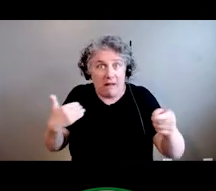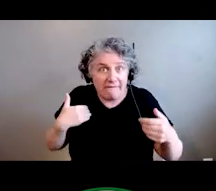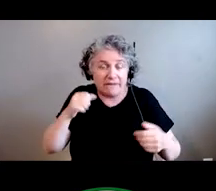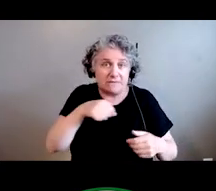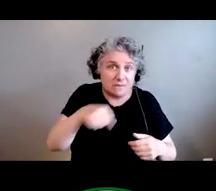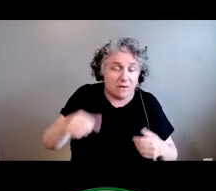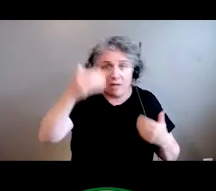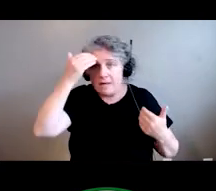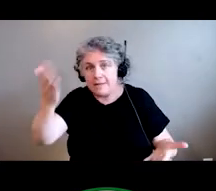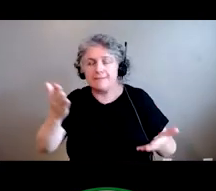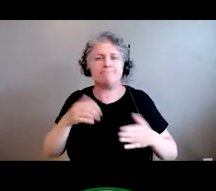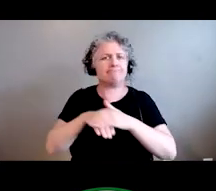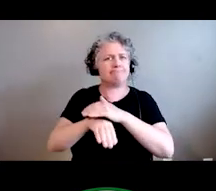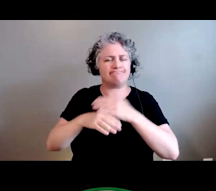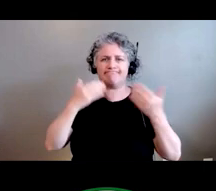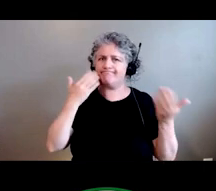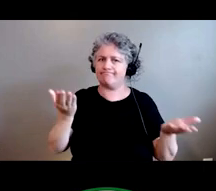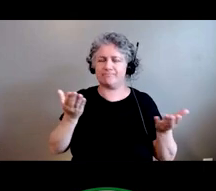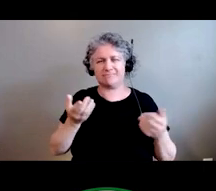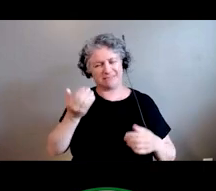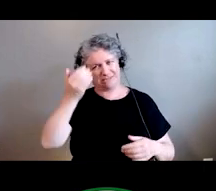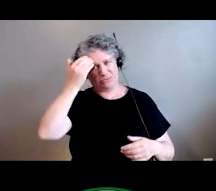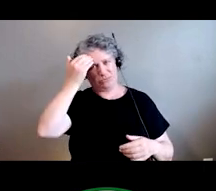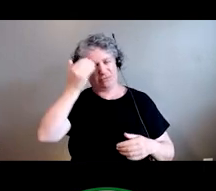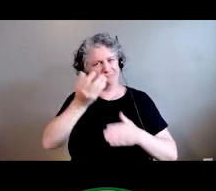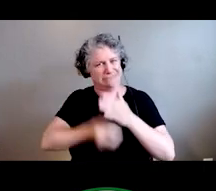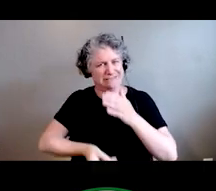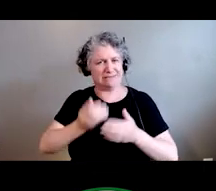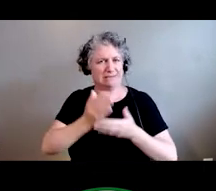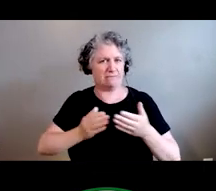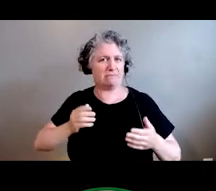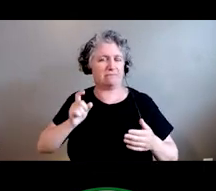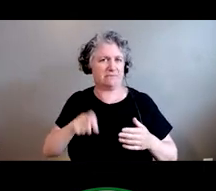Out of these conversations was born our access North Project, an ambitious project to audit